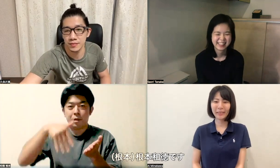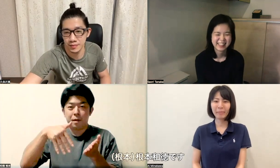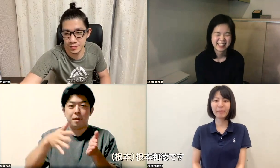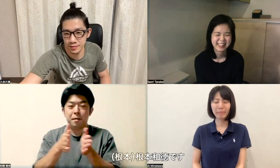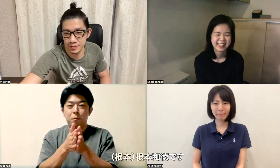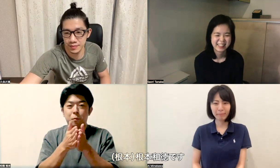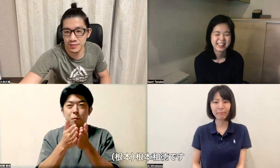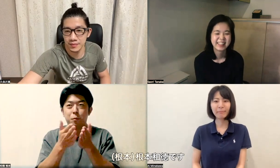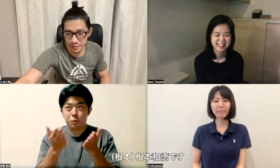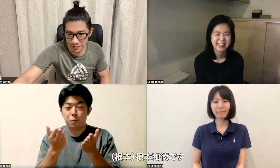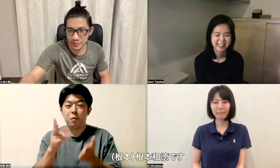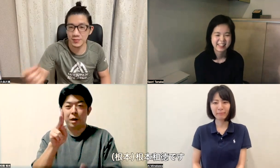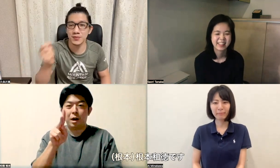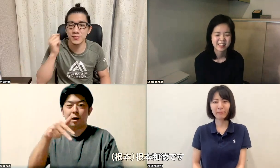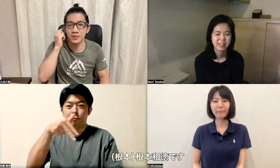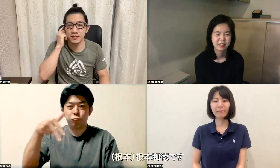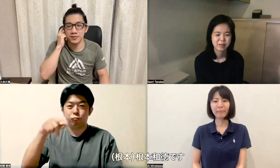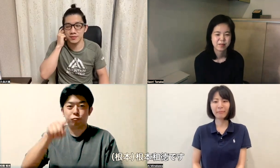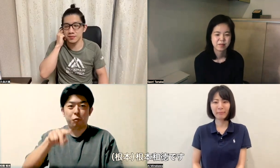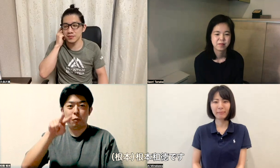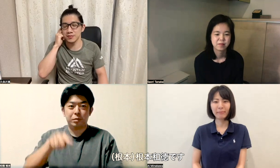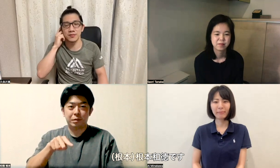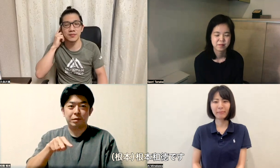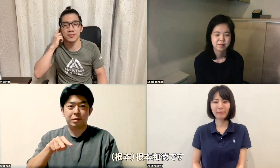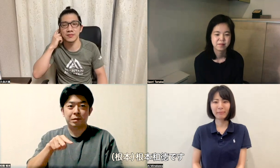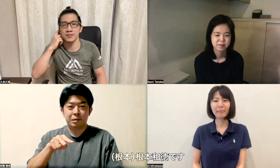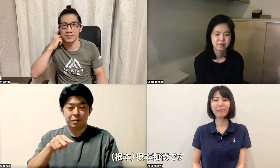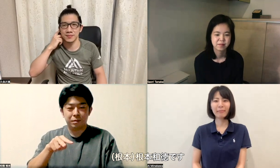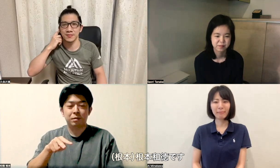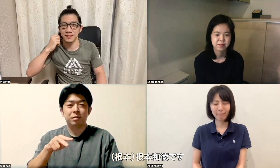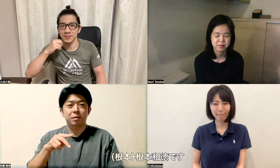(KN) I'm Kazunori Nemoto.